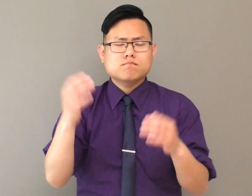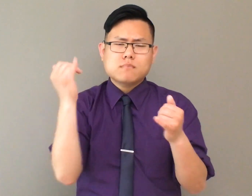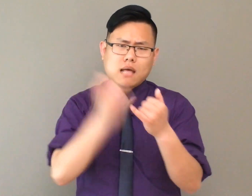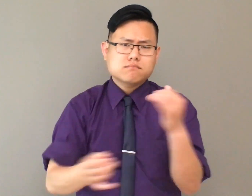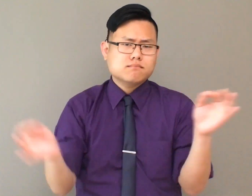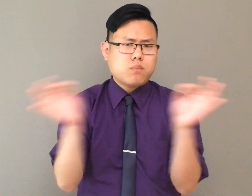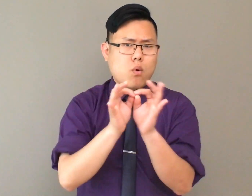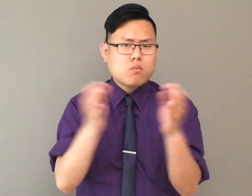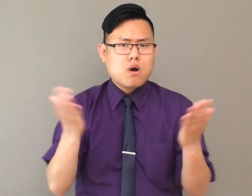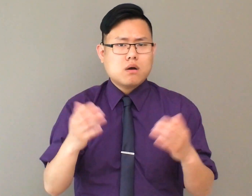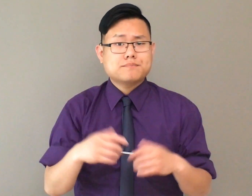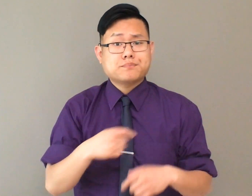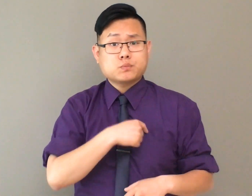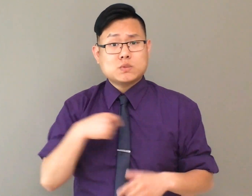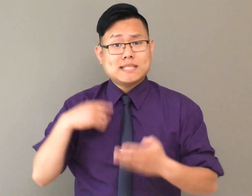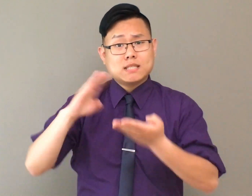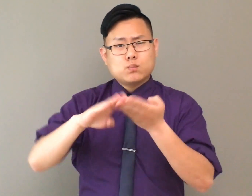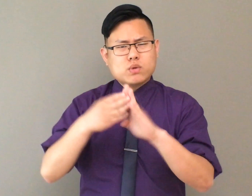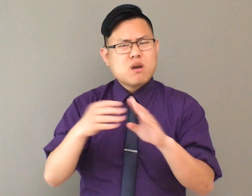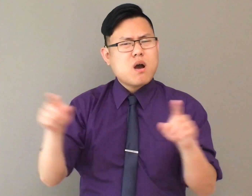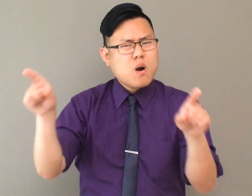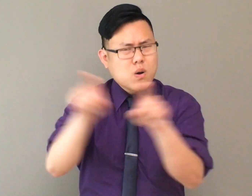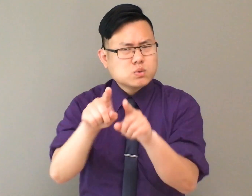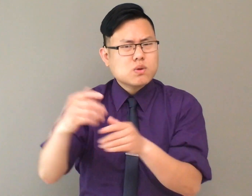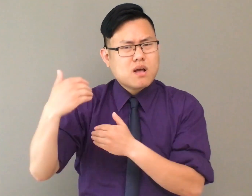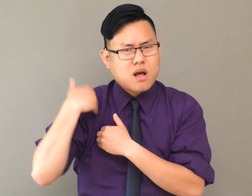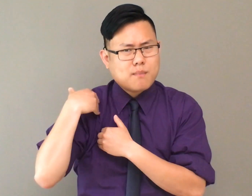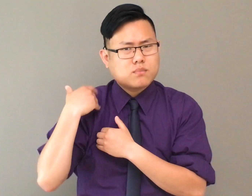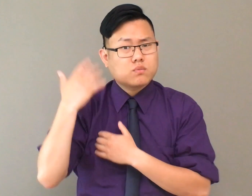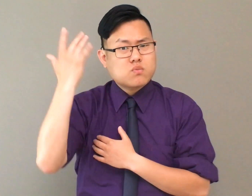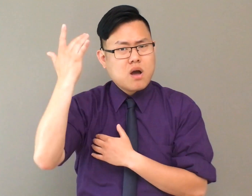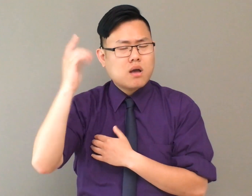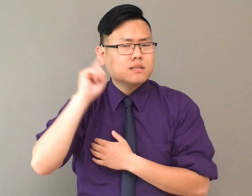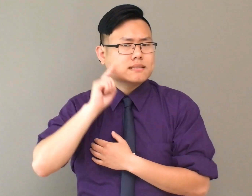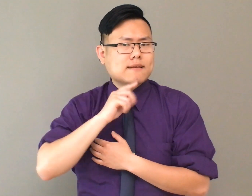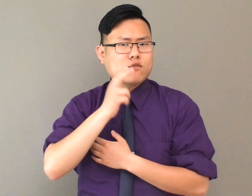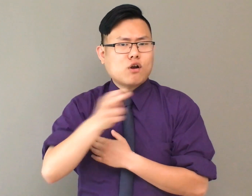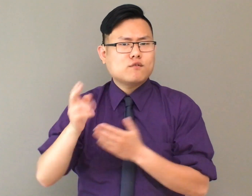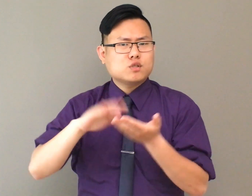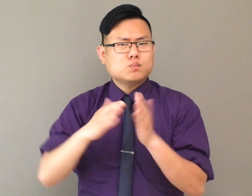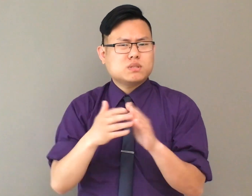My last important point is that we as a community are also accountable because the Deaf and